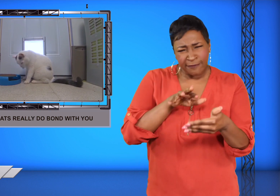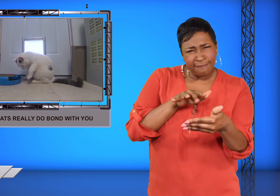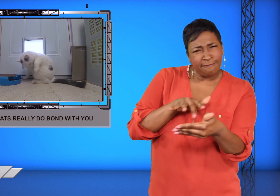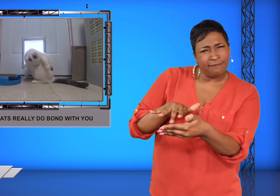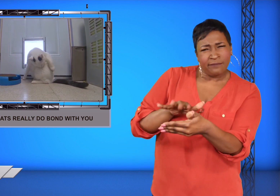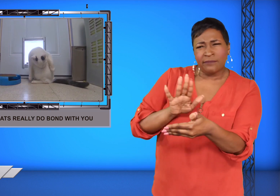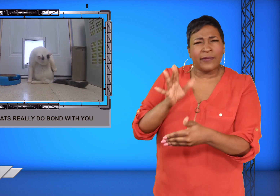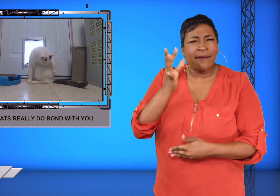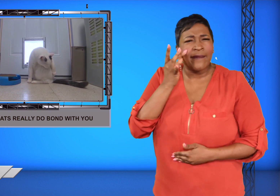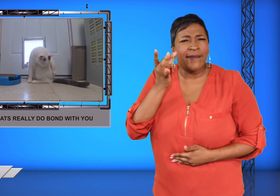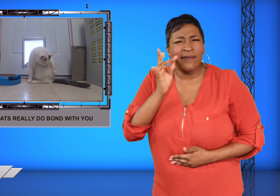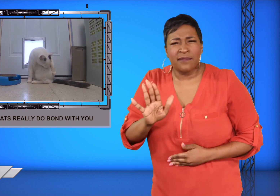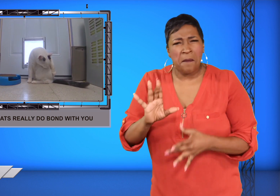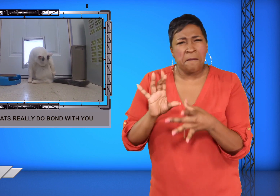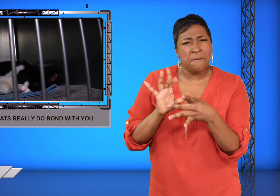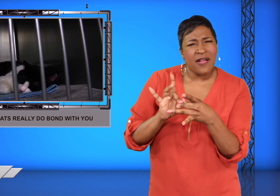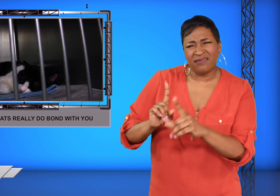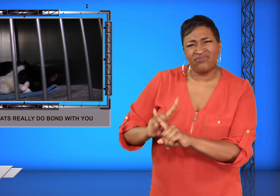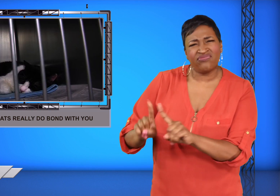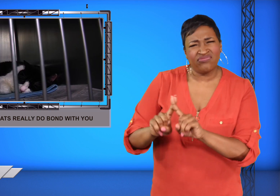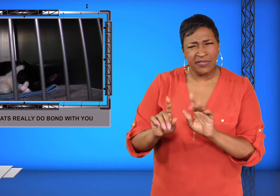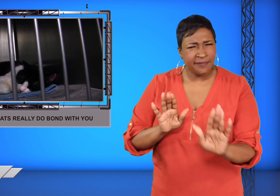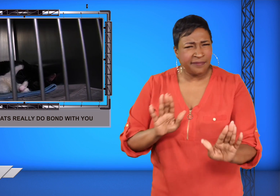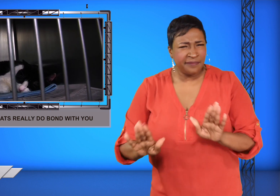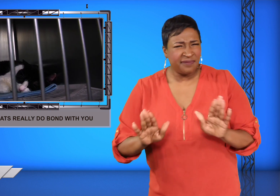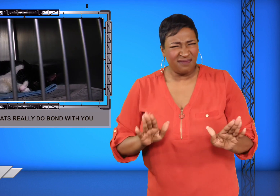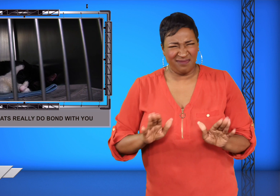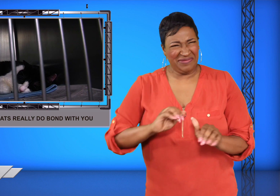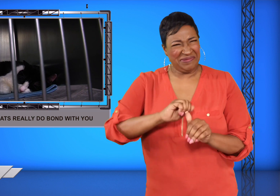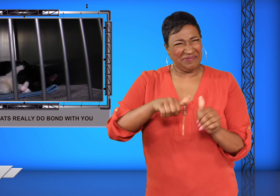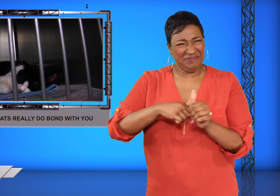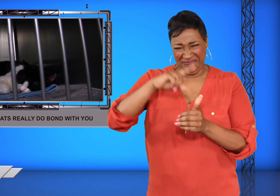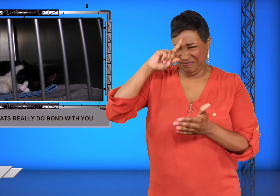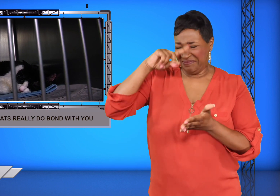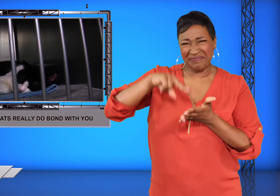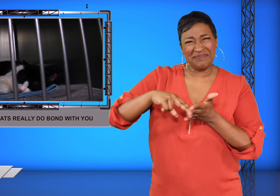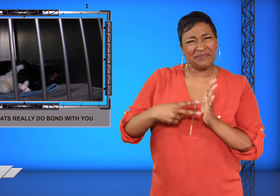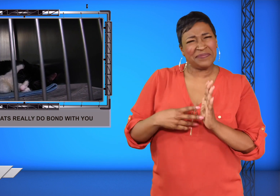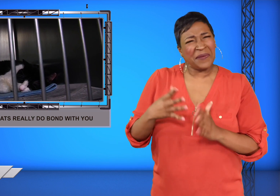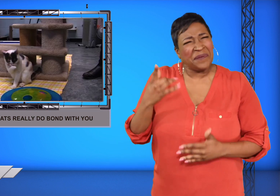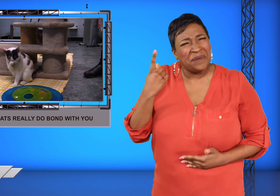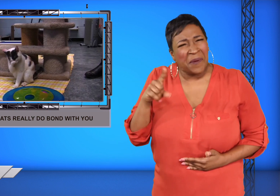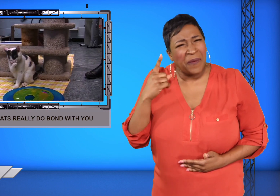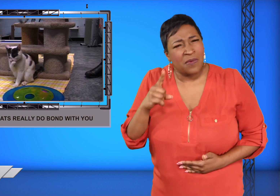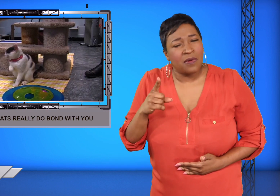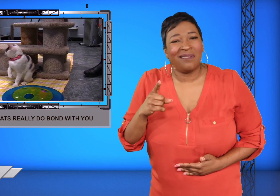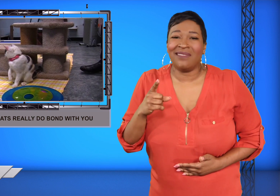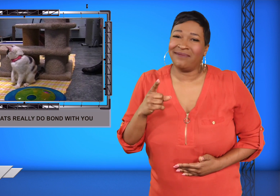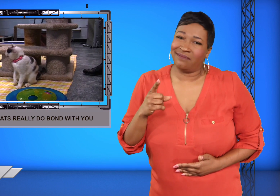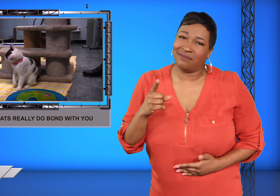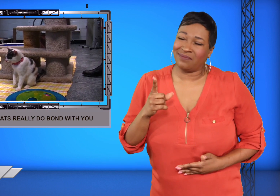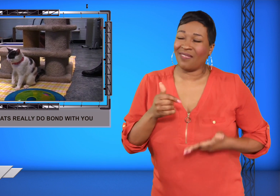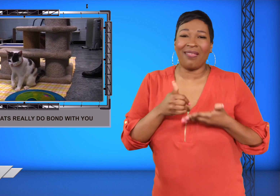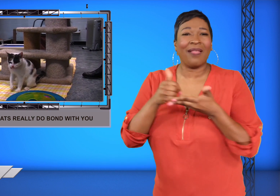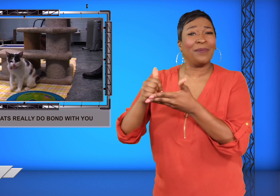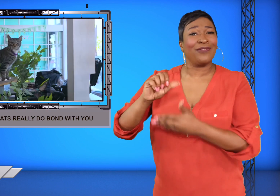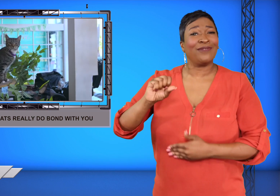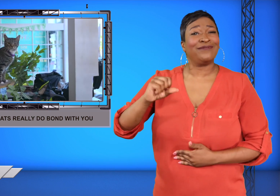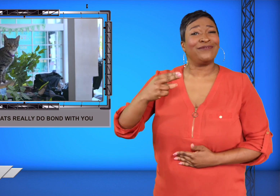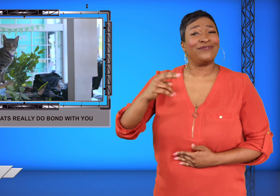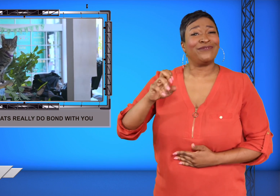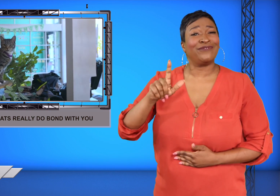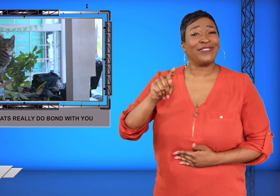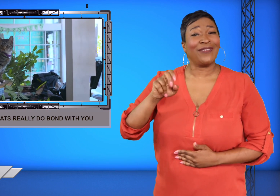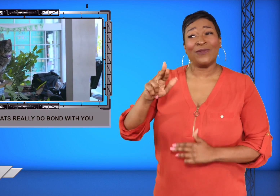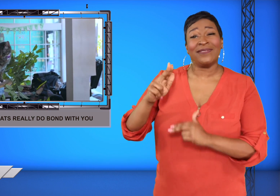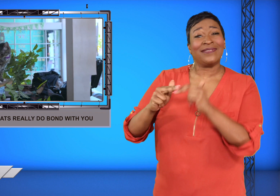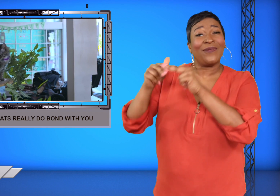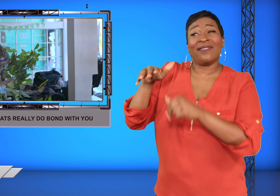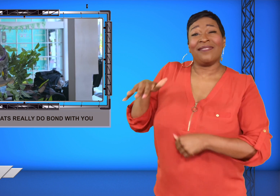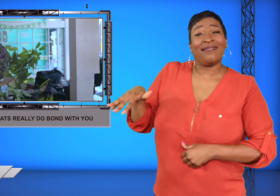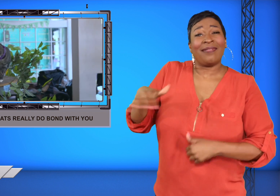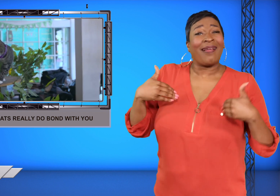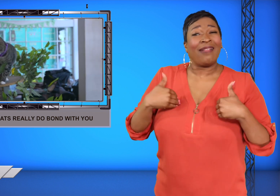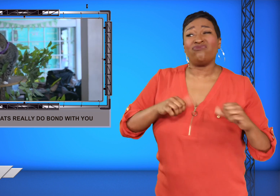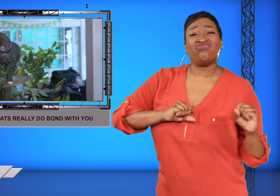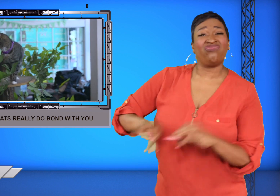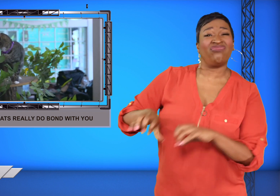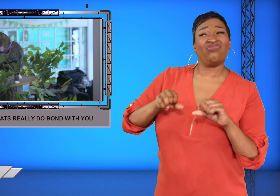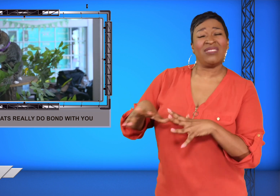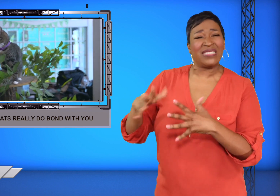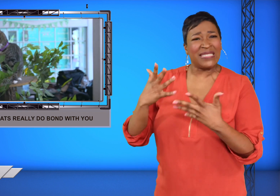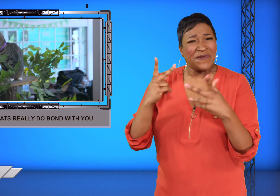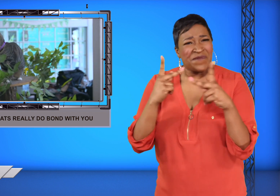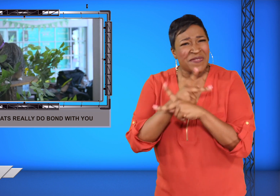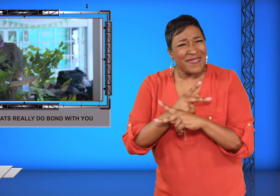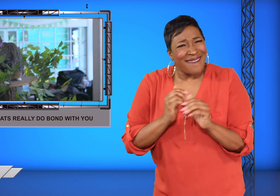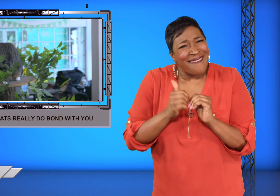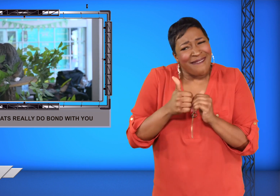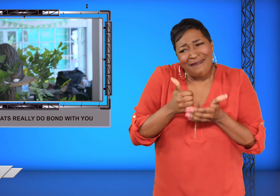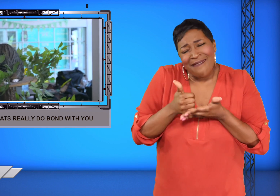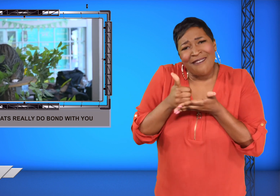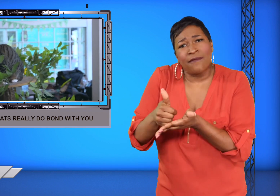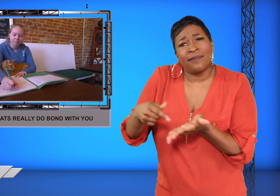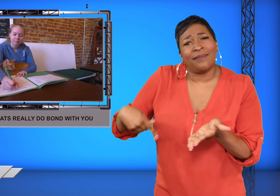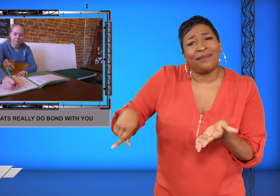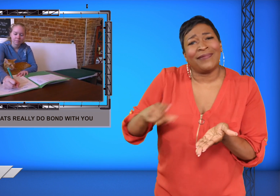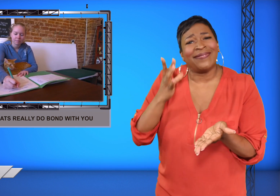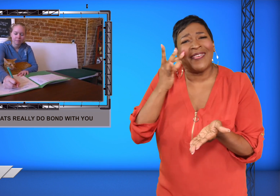The study hopes to discover different aspects of cat attachment behavior to help shelter